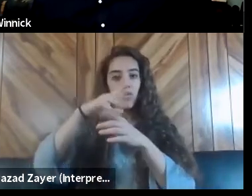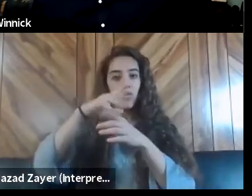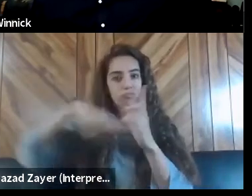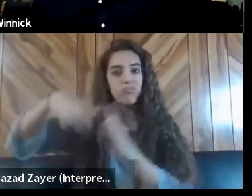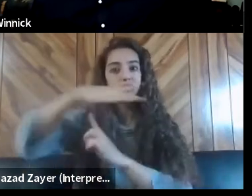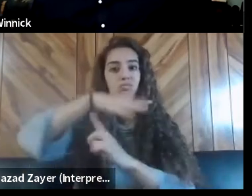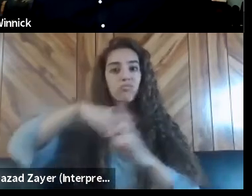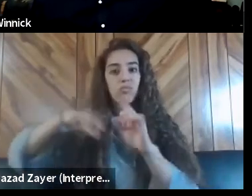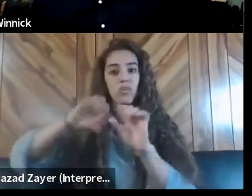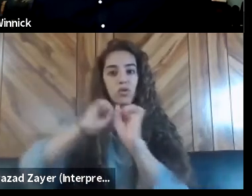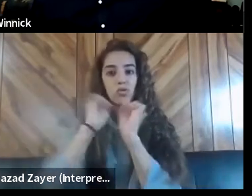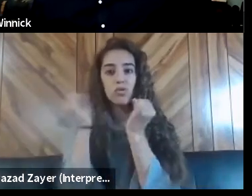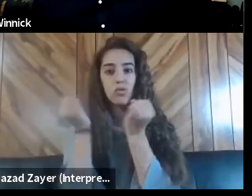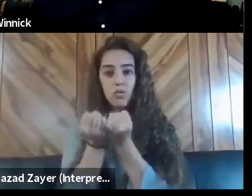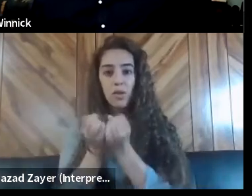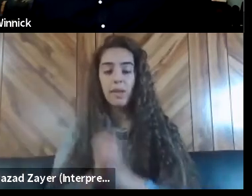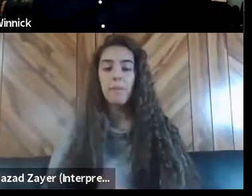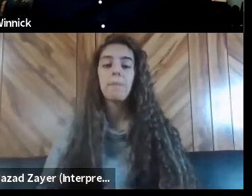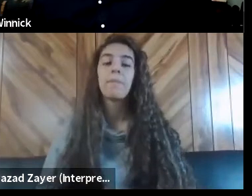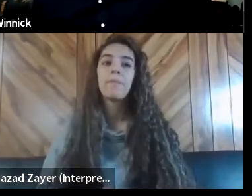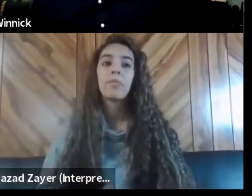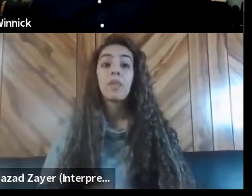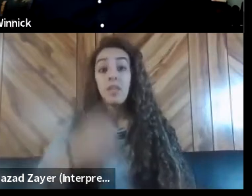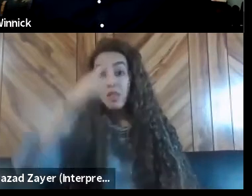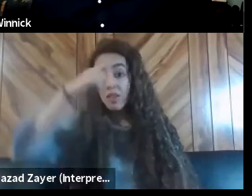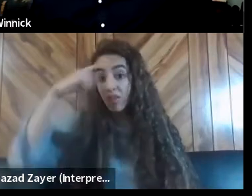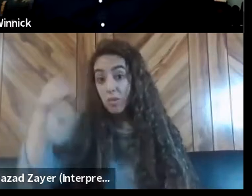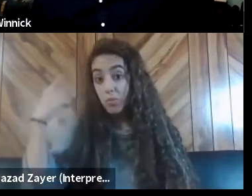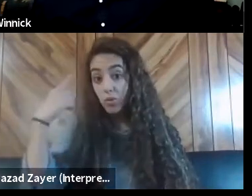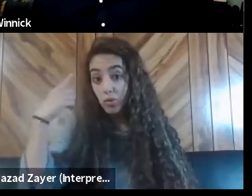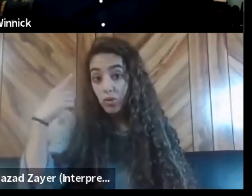summer of 2019, where he would go up to people. Hi, my name is